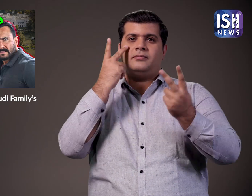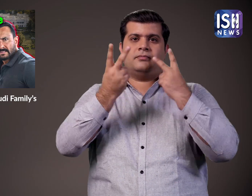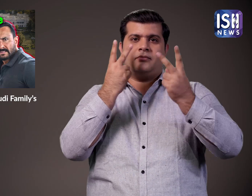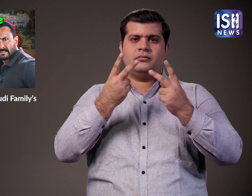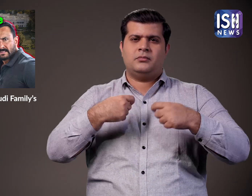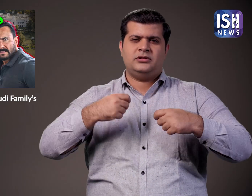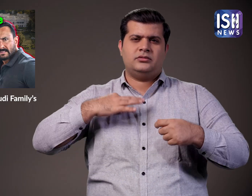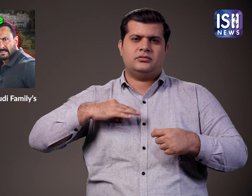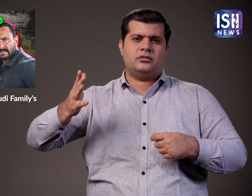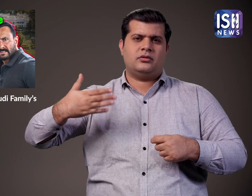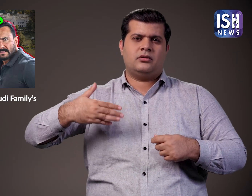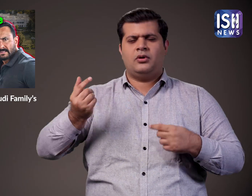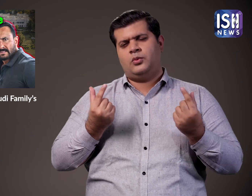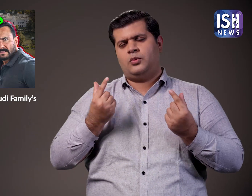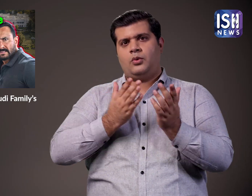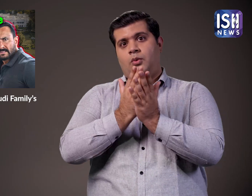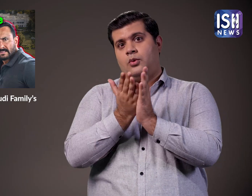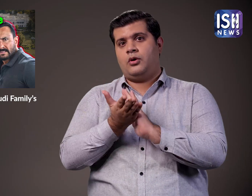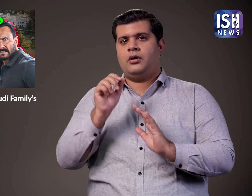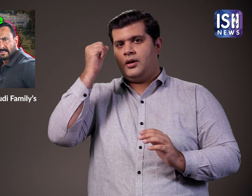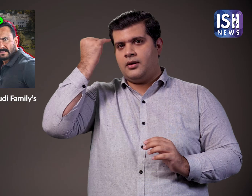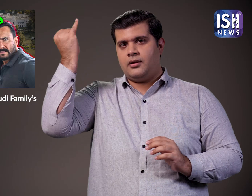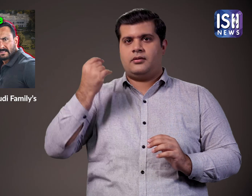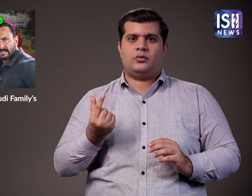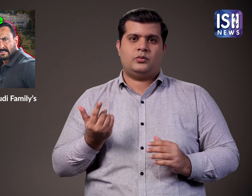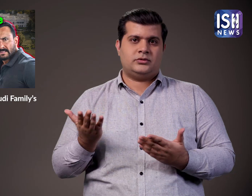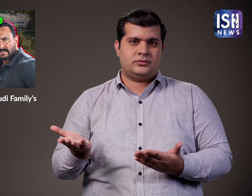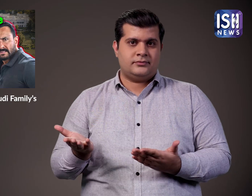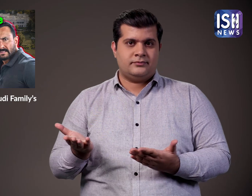boosting tourism and businesses. The government is planning for this.